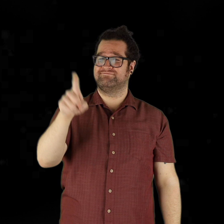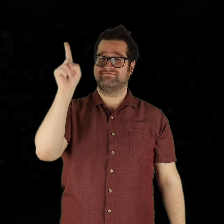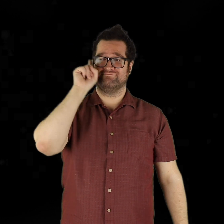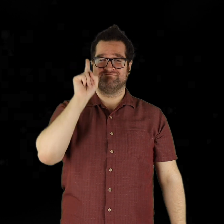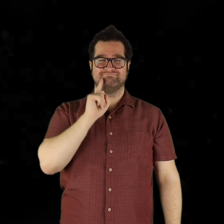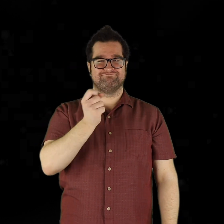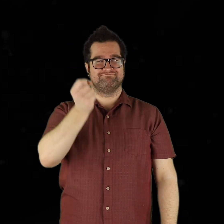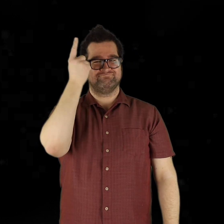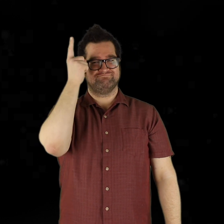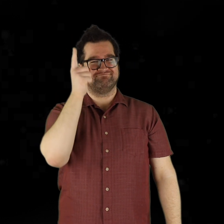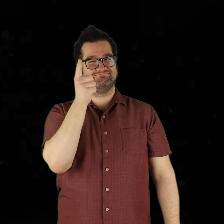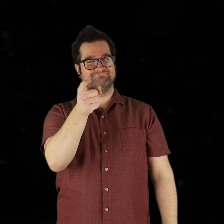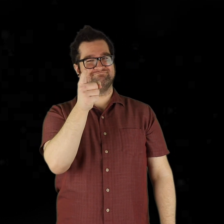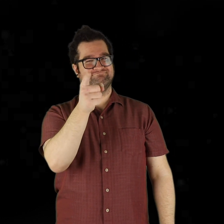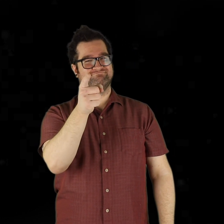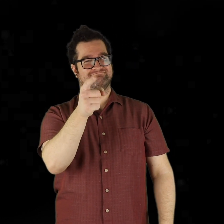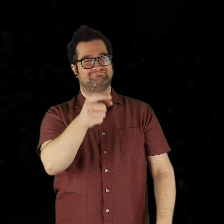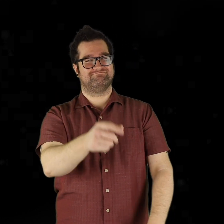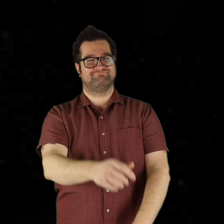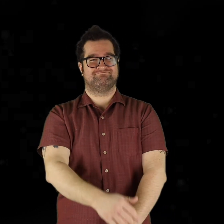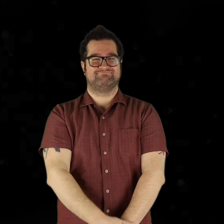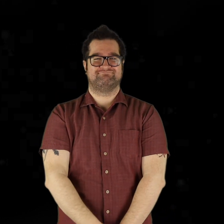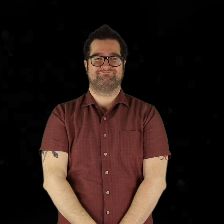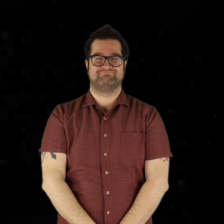Yes, you have to be deaf to understand.